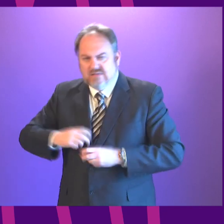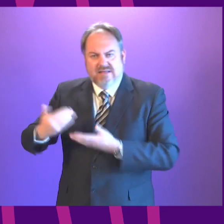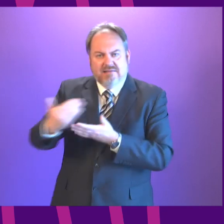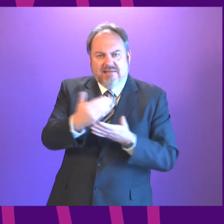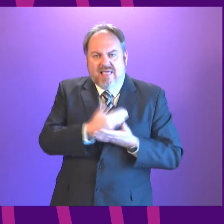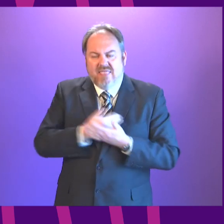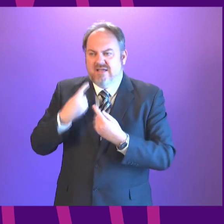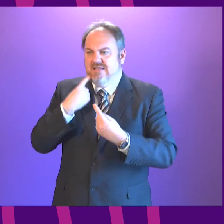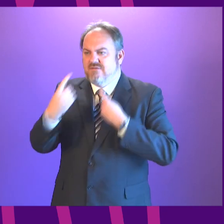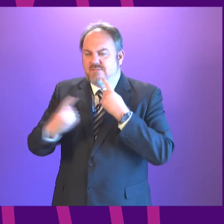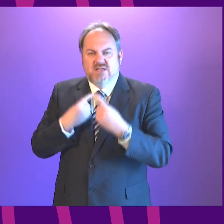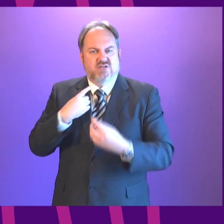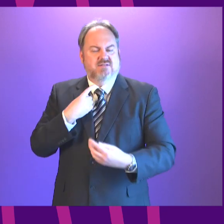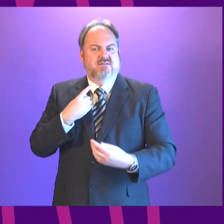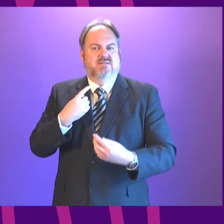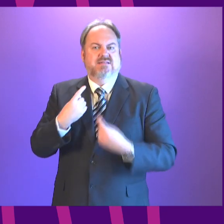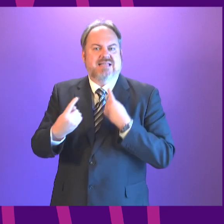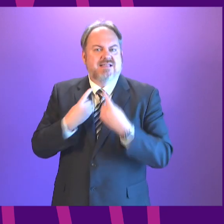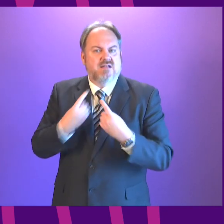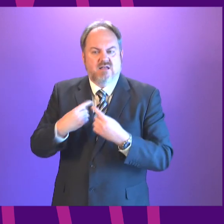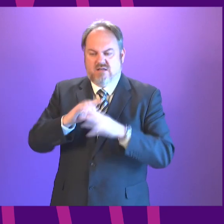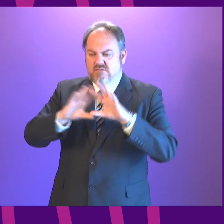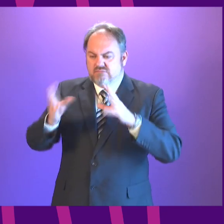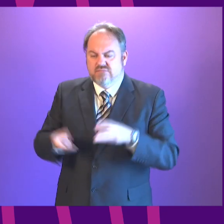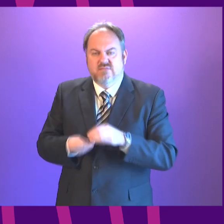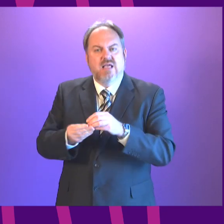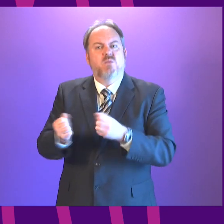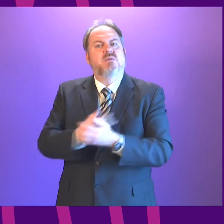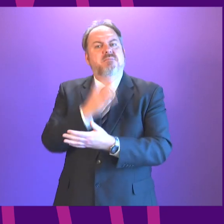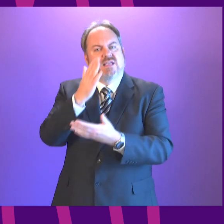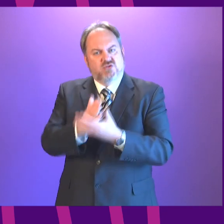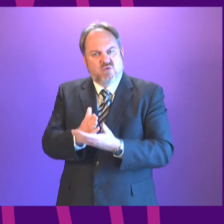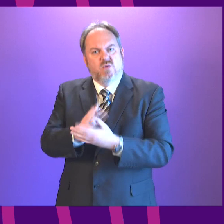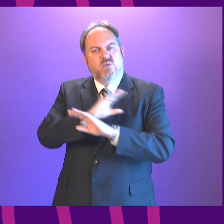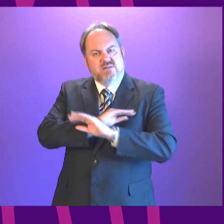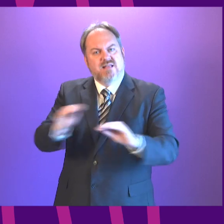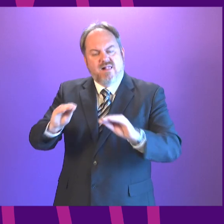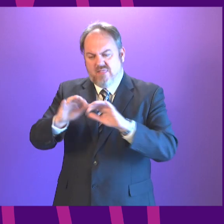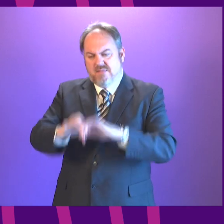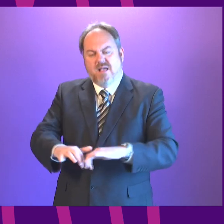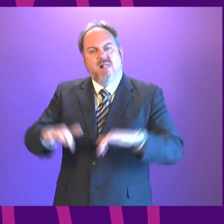the new strain of the virus develops, and I will keep the Parliament updated as necessary,